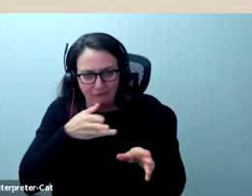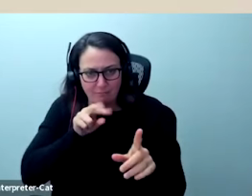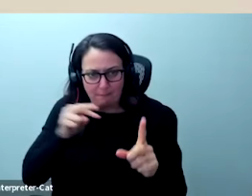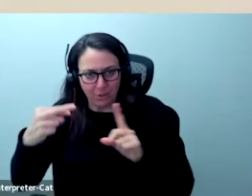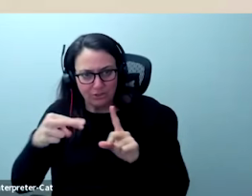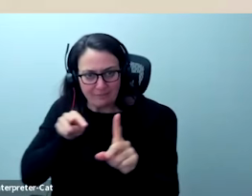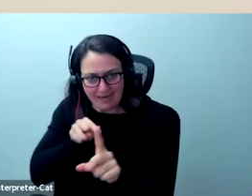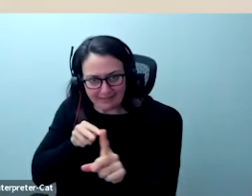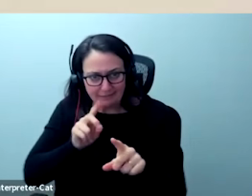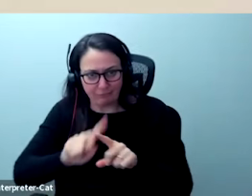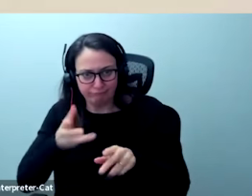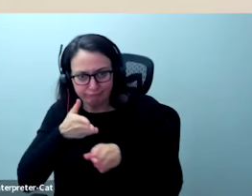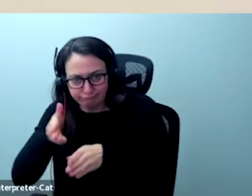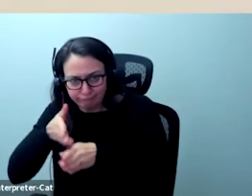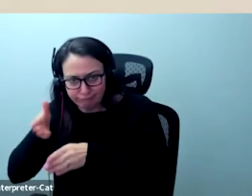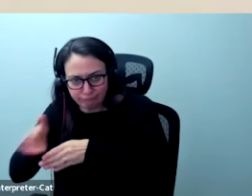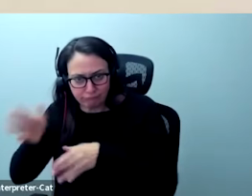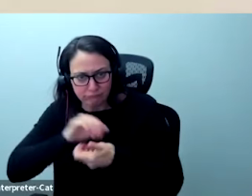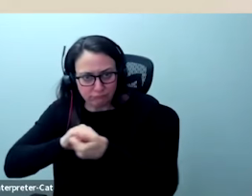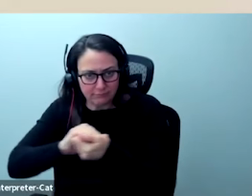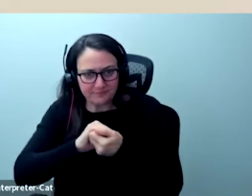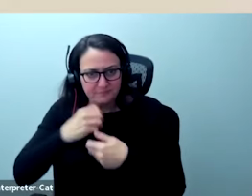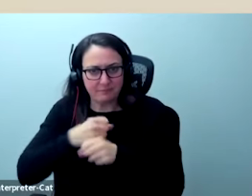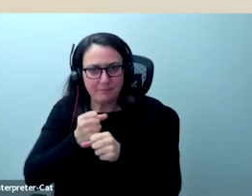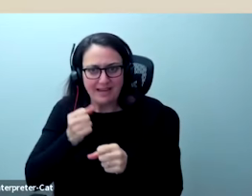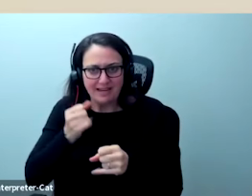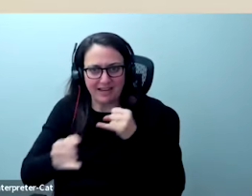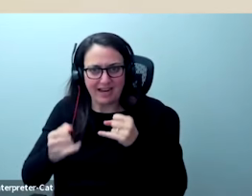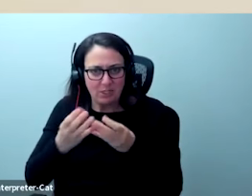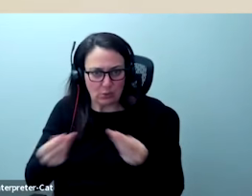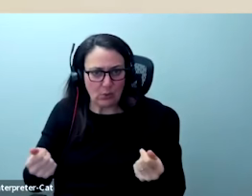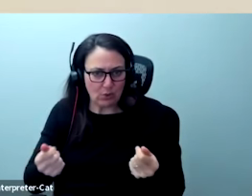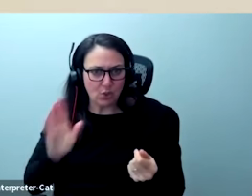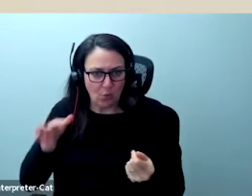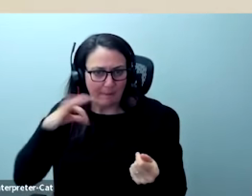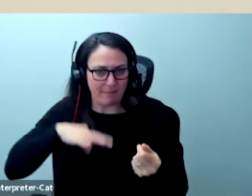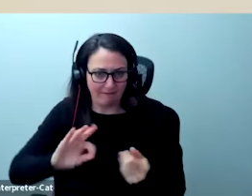and three different industries and creating an end solution that ultimately will benefit all.